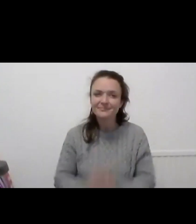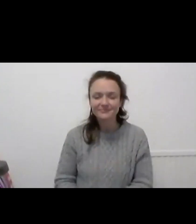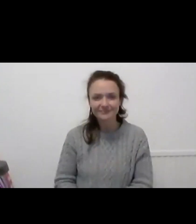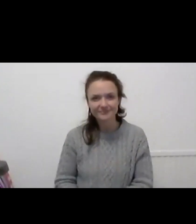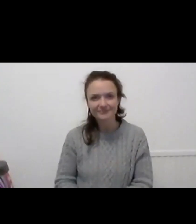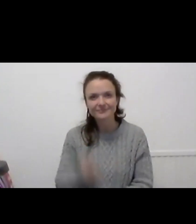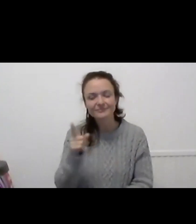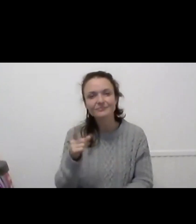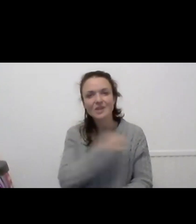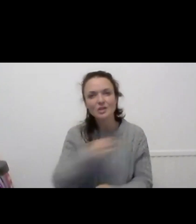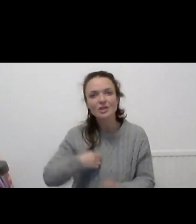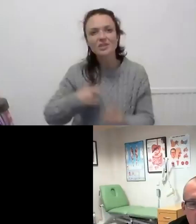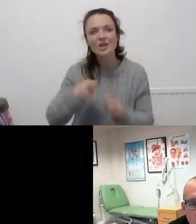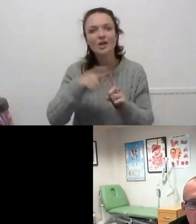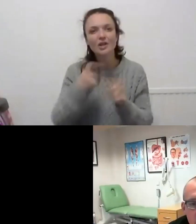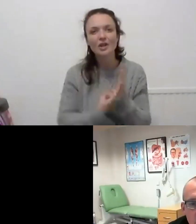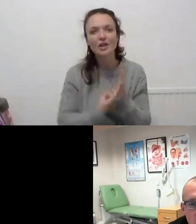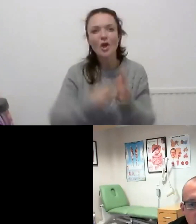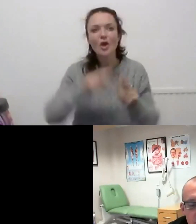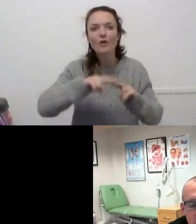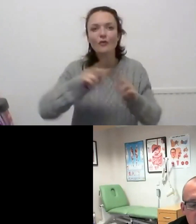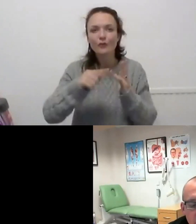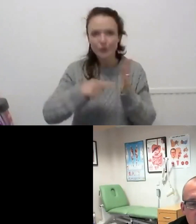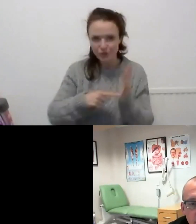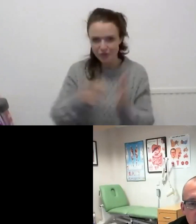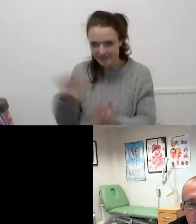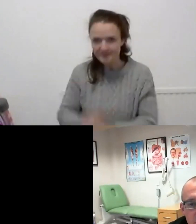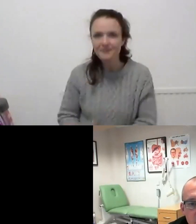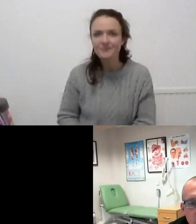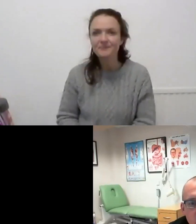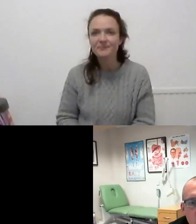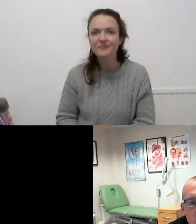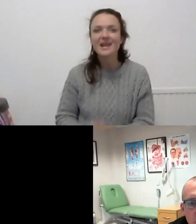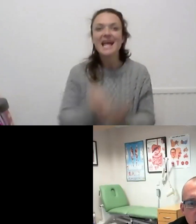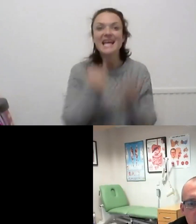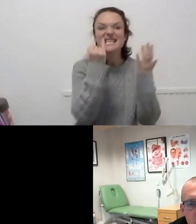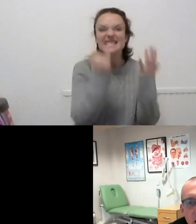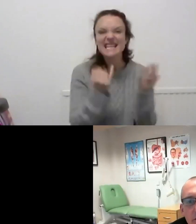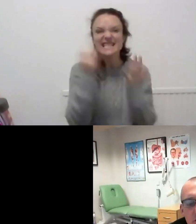Thanks, Joe. I think the population of the UK 67 million, there's been 100,000 deaths.